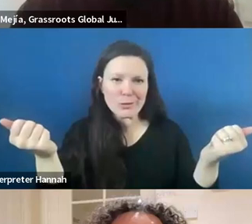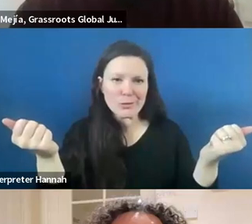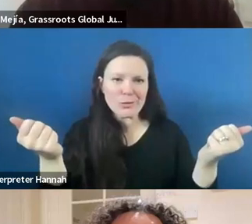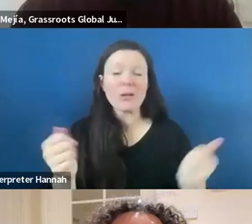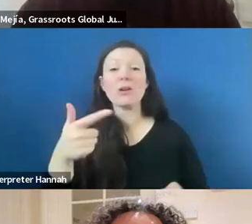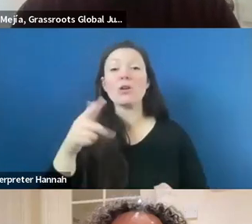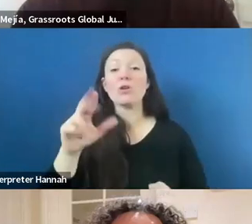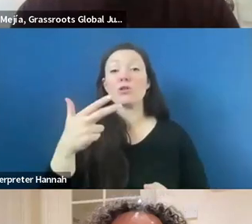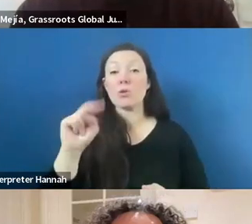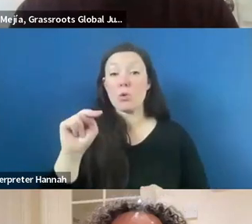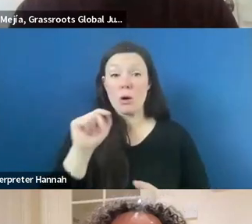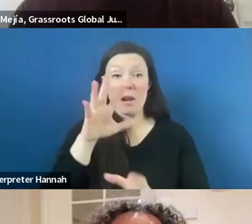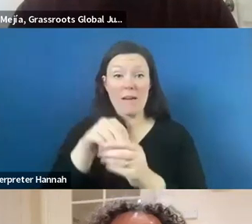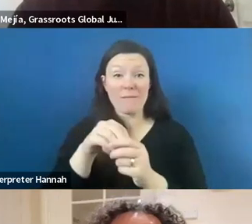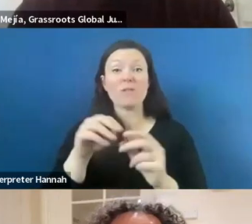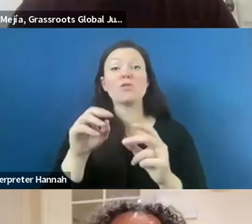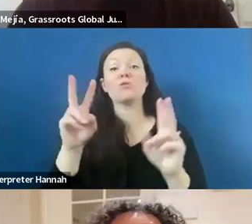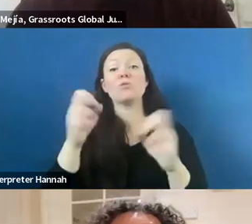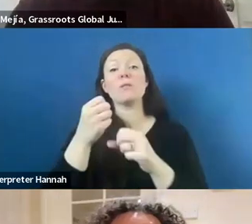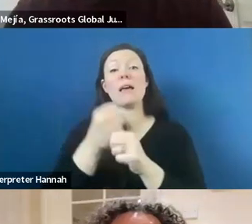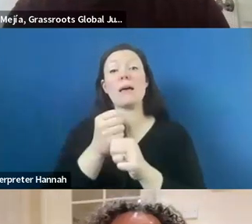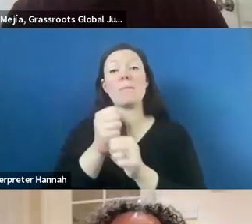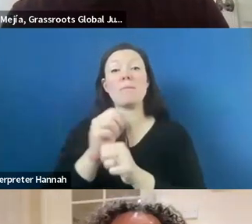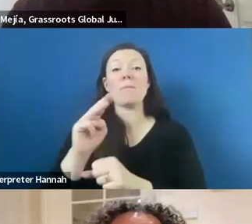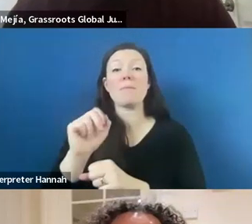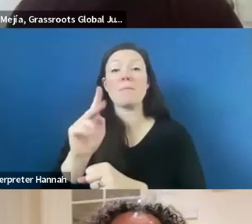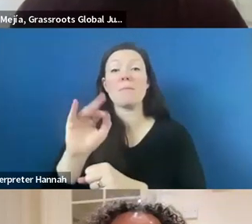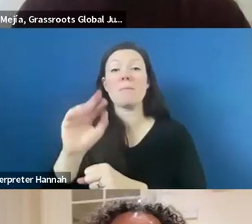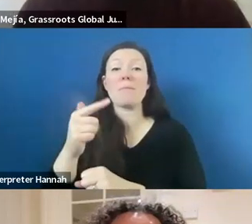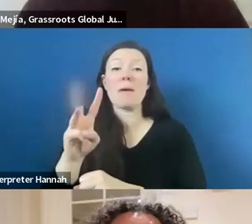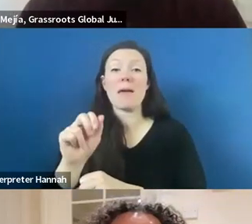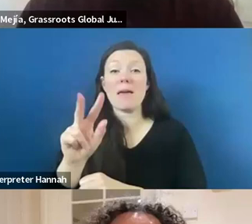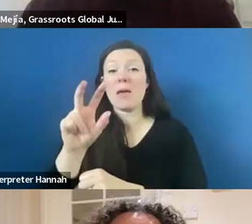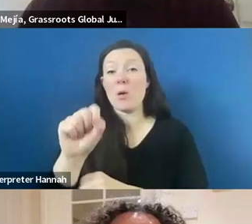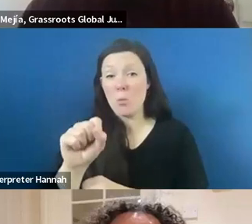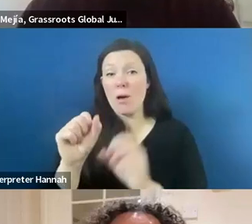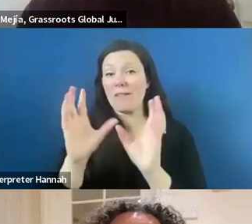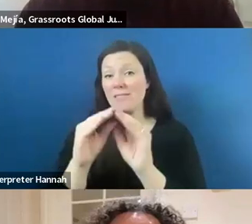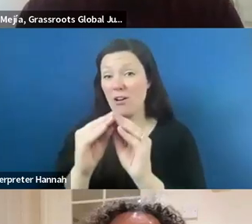for the Moving or the Making Waves conference where there it was an alternative COP space is that more and more